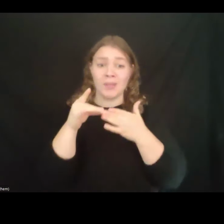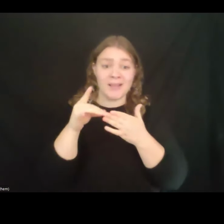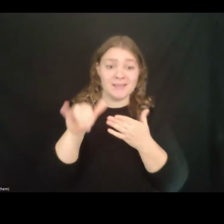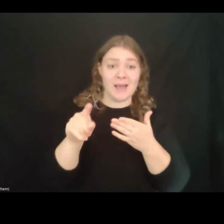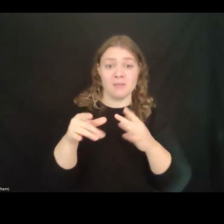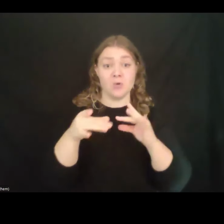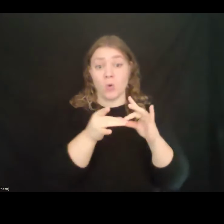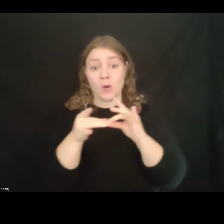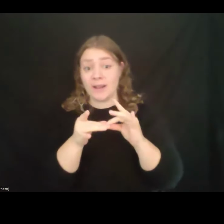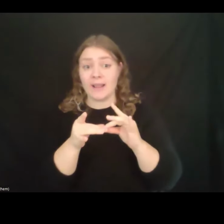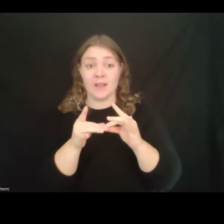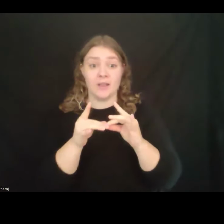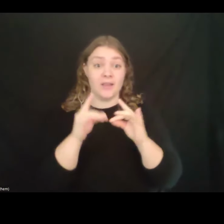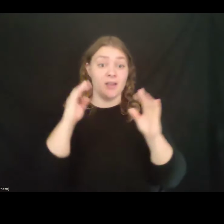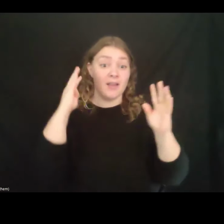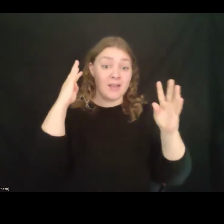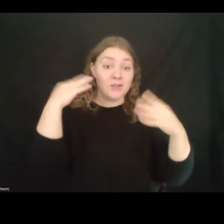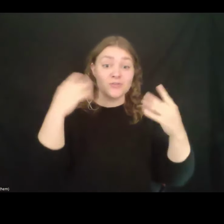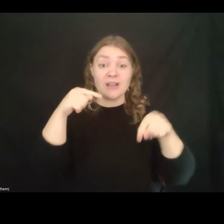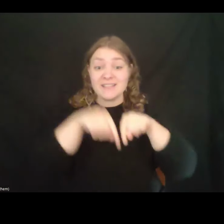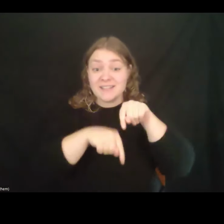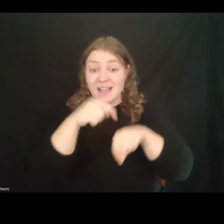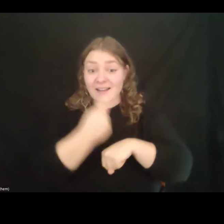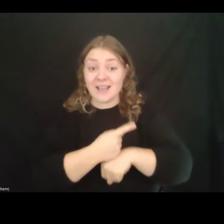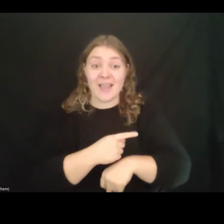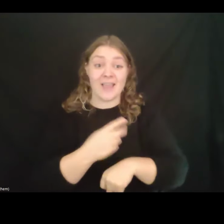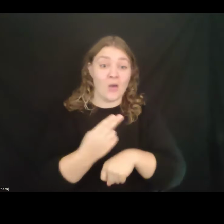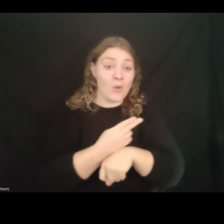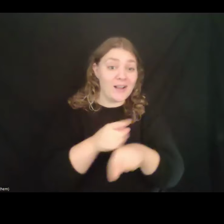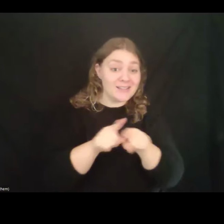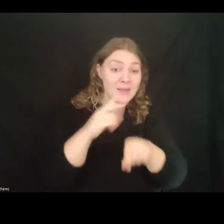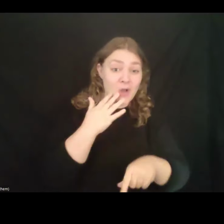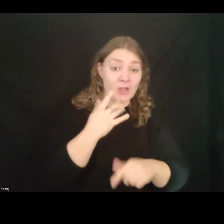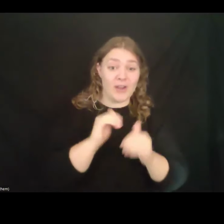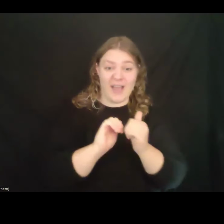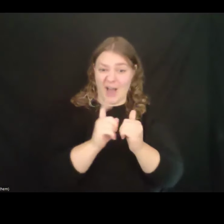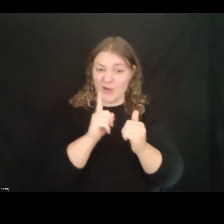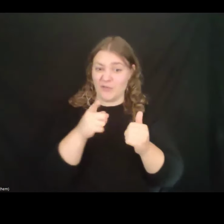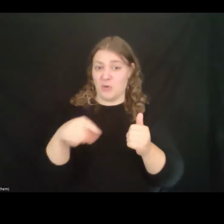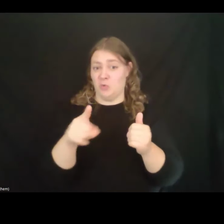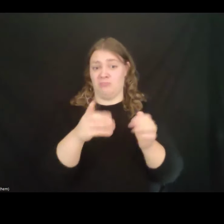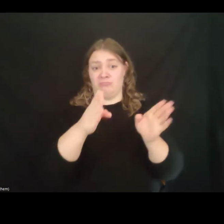the like crazy sock day or wearing the same color or whatever like how have you gone about like oh